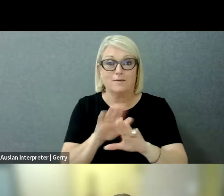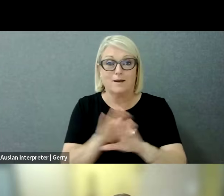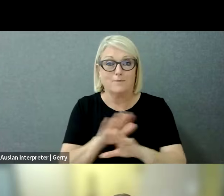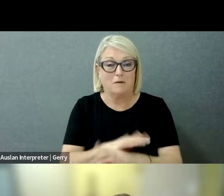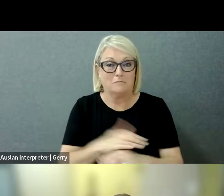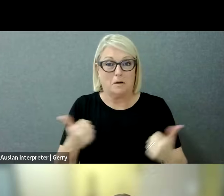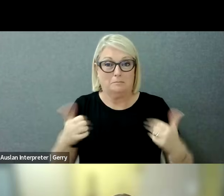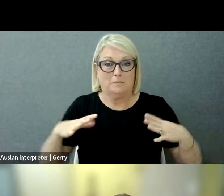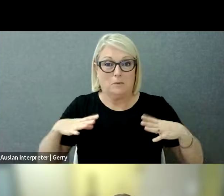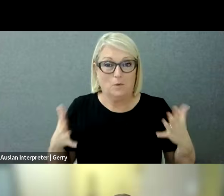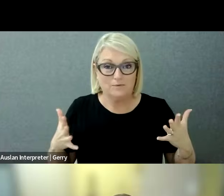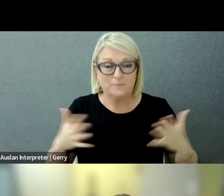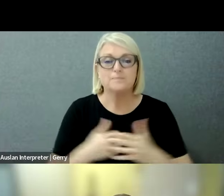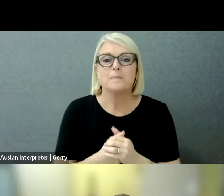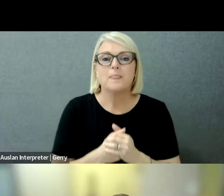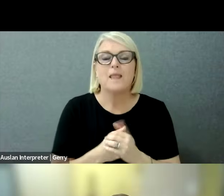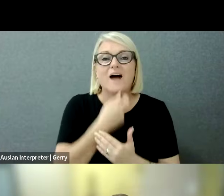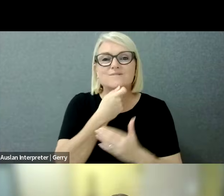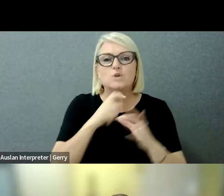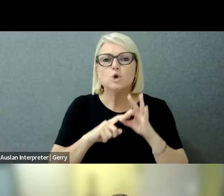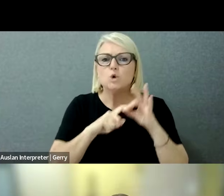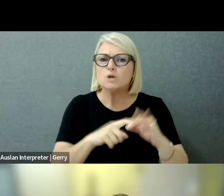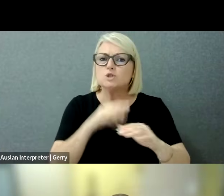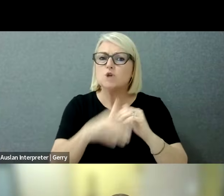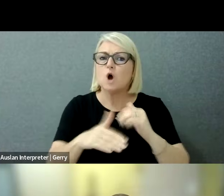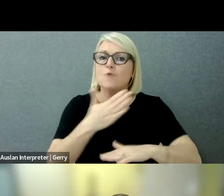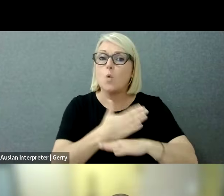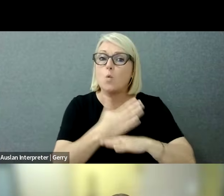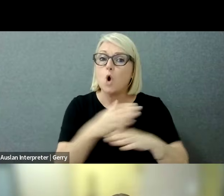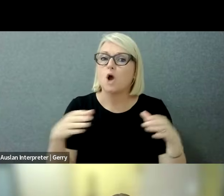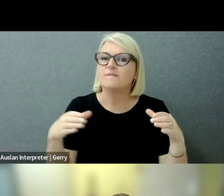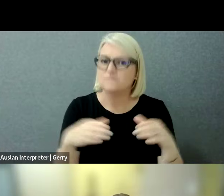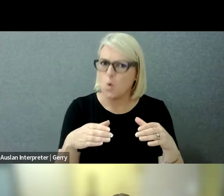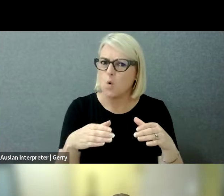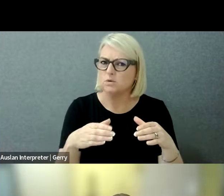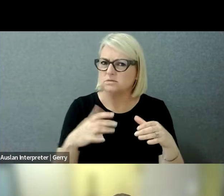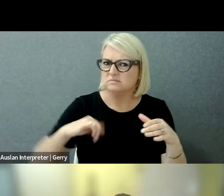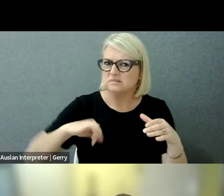and, Sharon, someone has specifically asked for you to answer this question. Matthew has